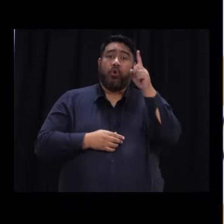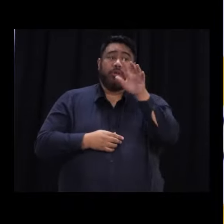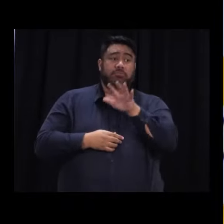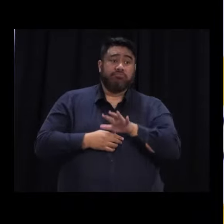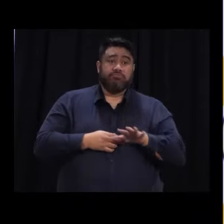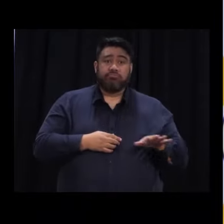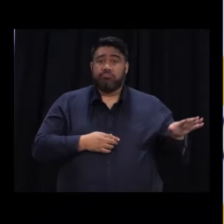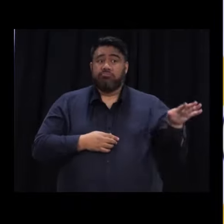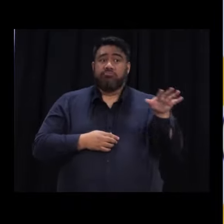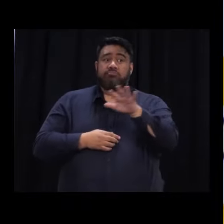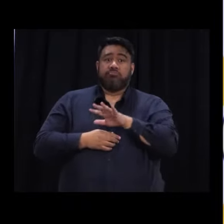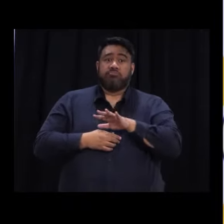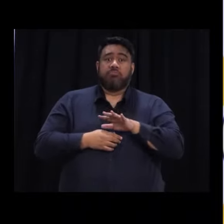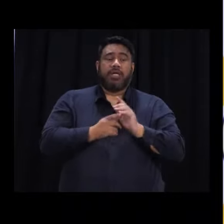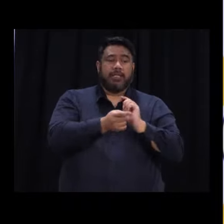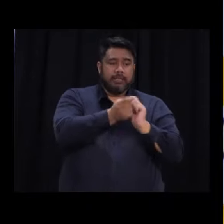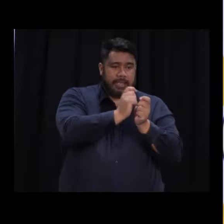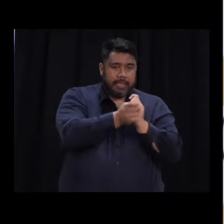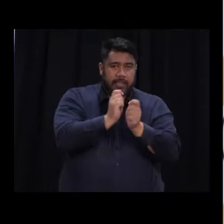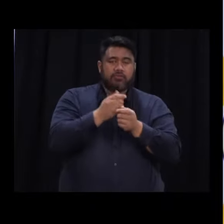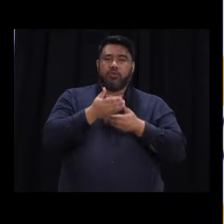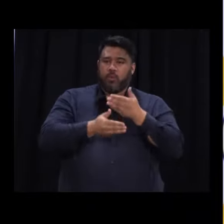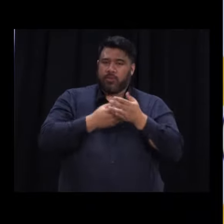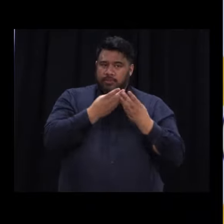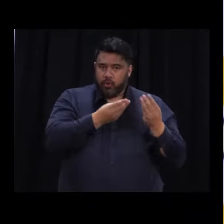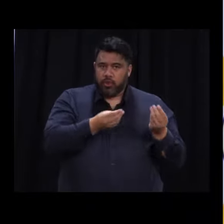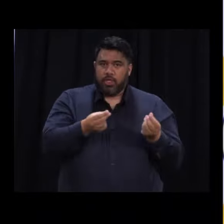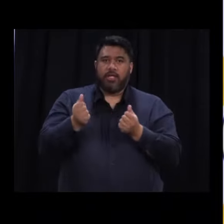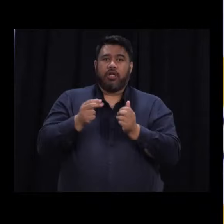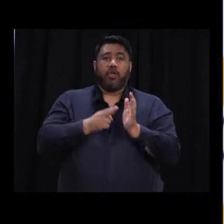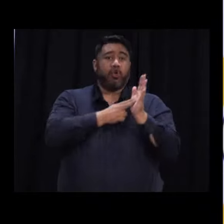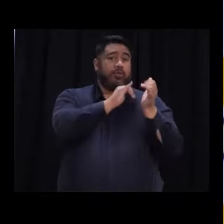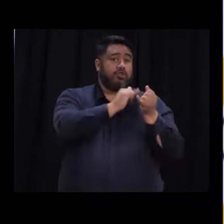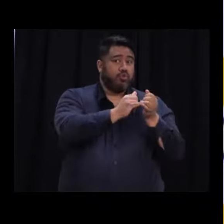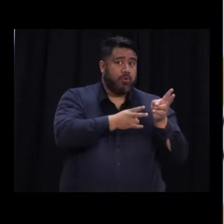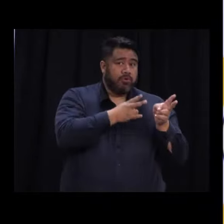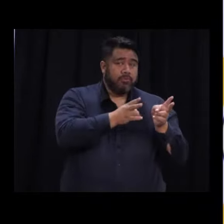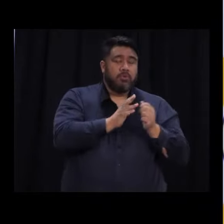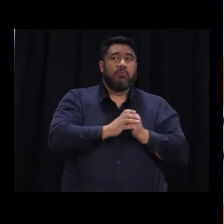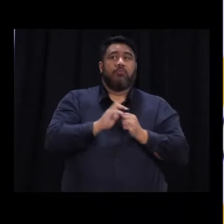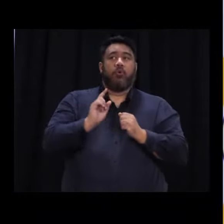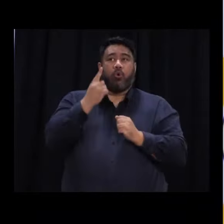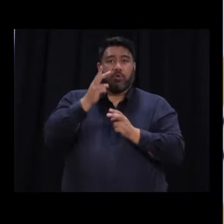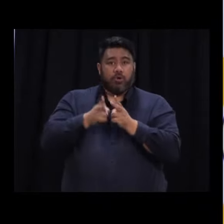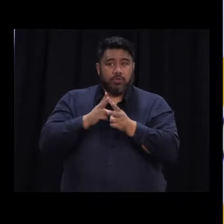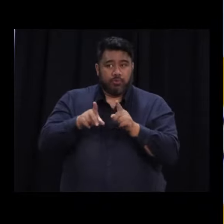Walkworth but as I say the follow-testing has been negative. Hospitals across the Auckland region are doing well